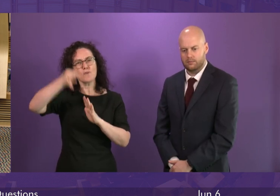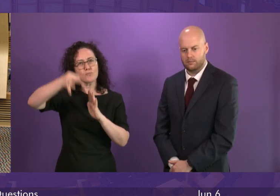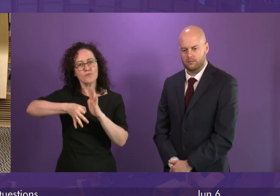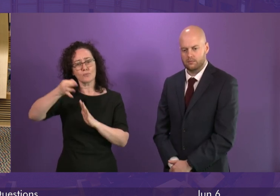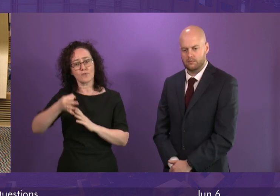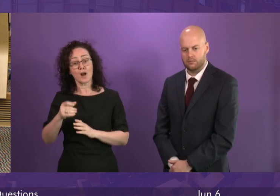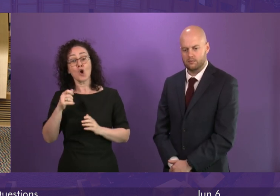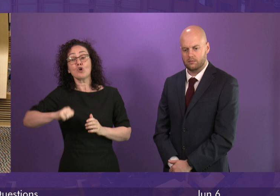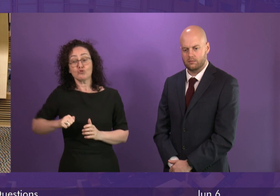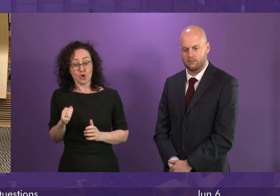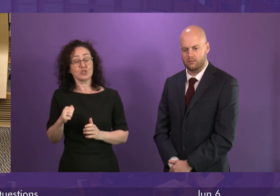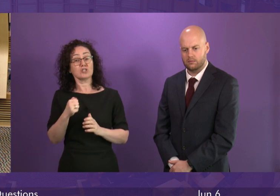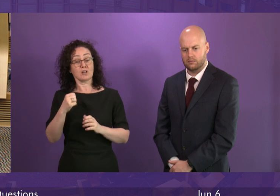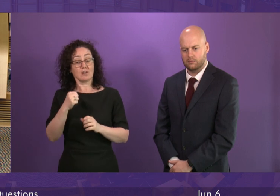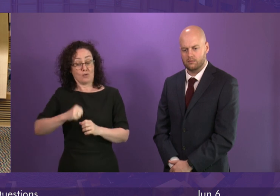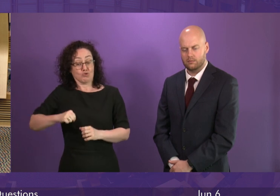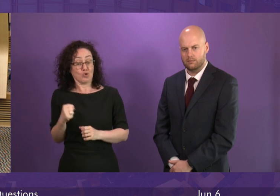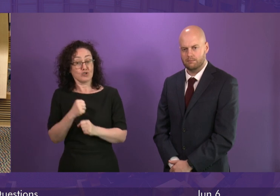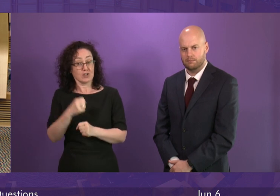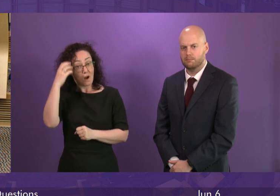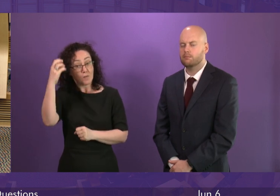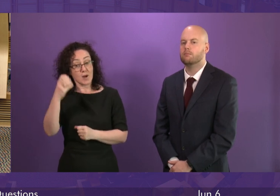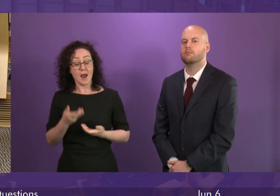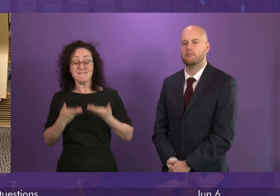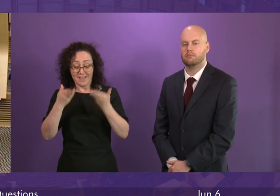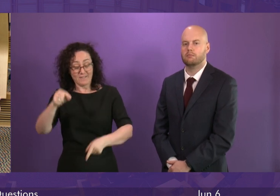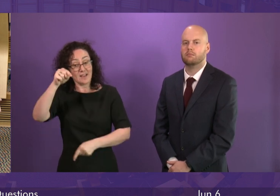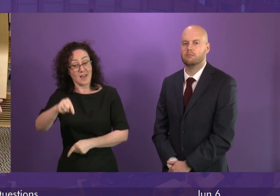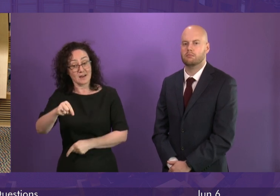is delivering and that is what I am happy to celebrate. I am not going to take any moanfest